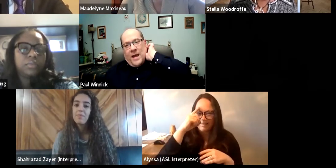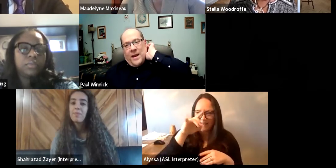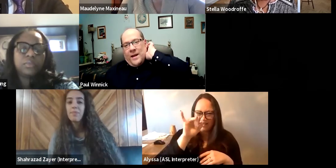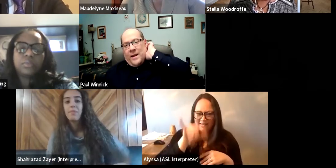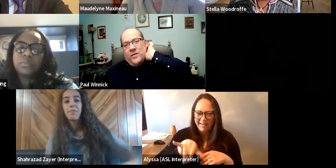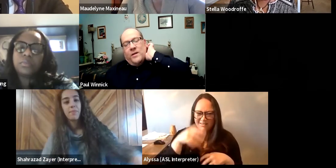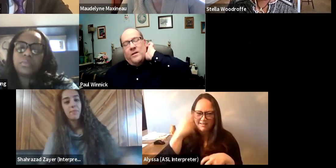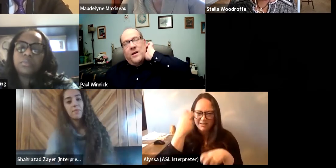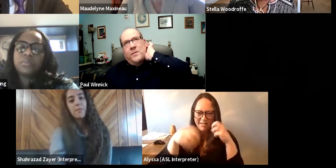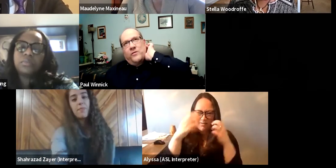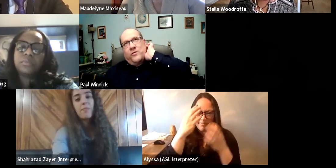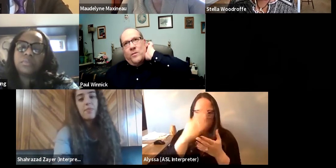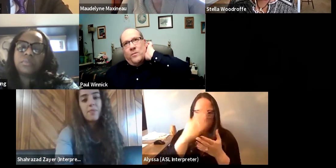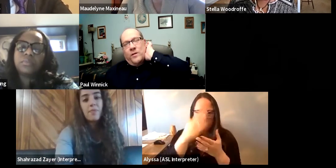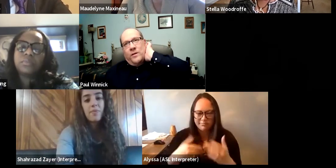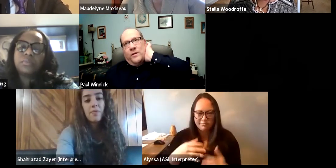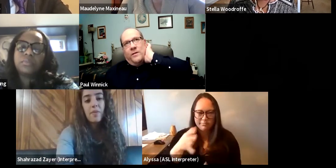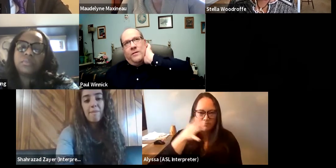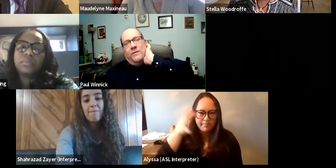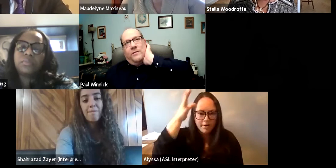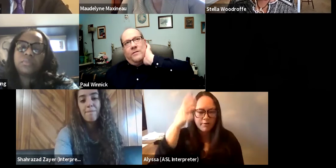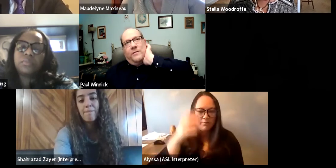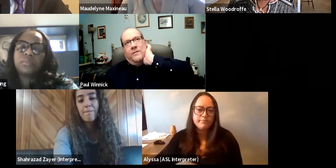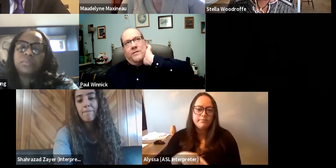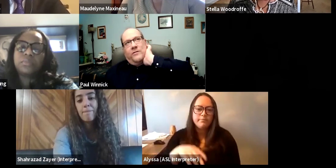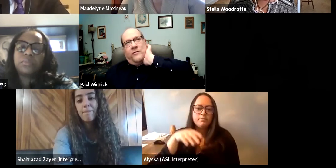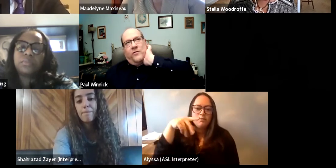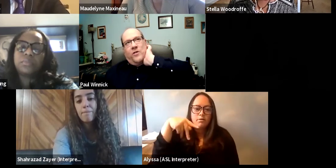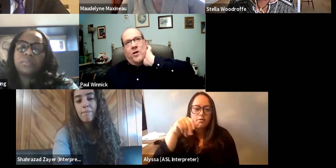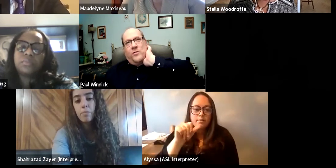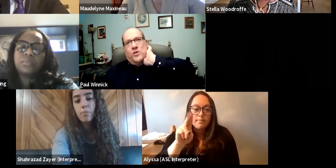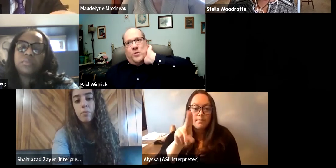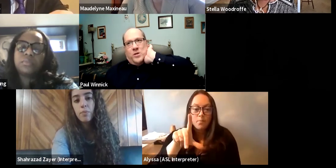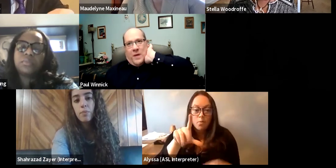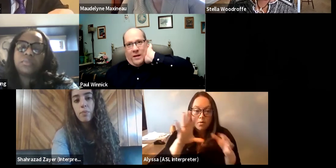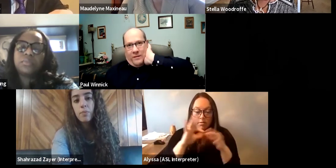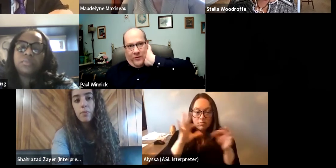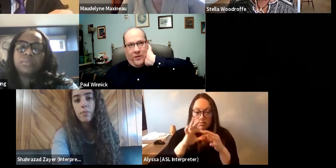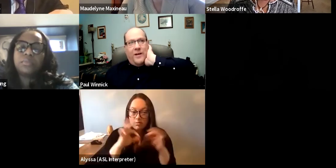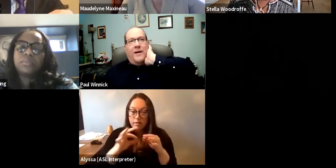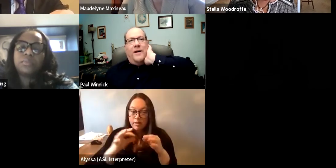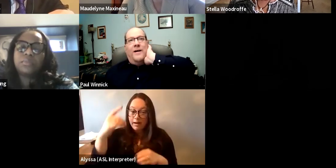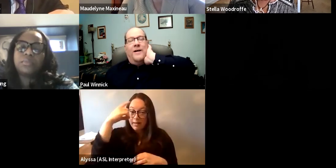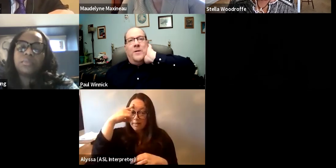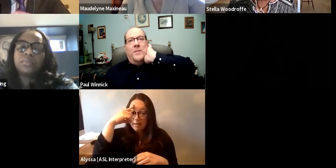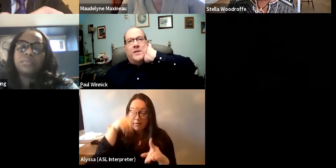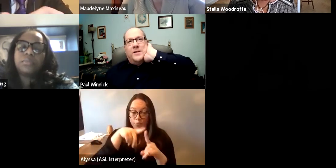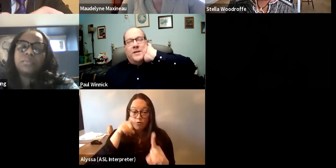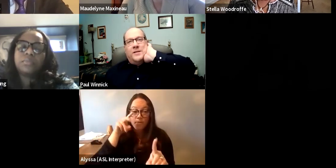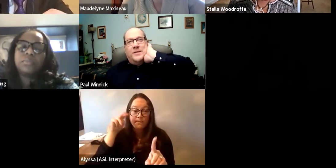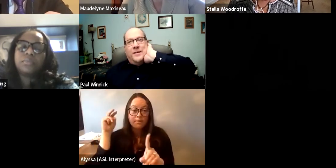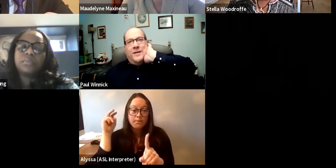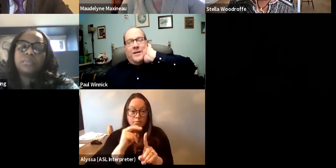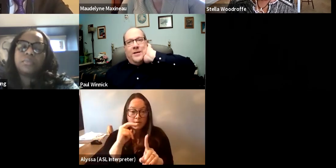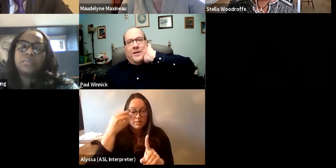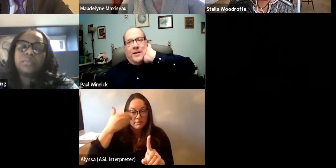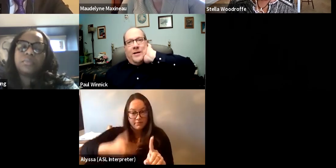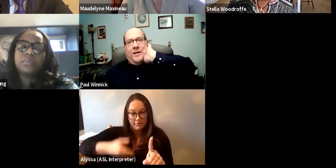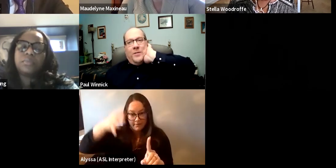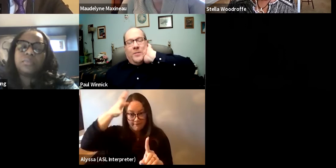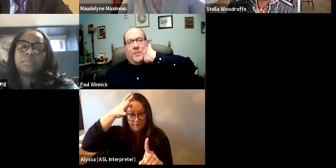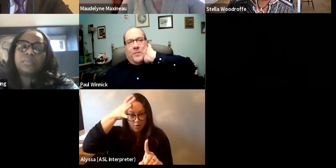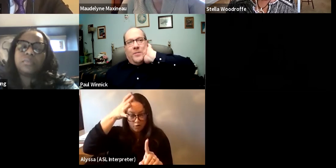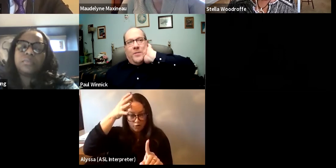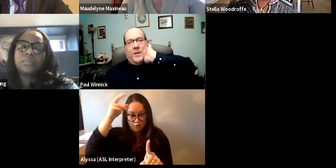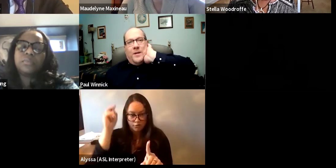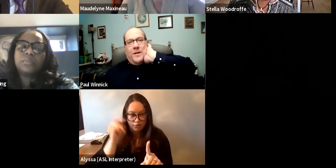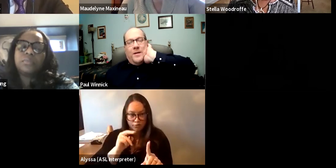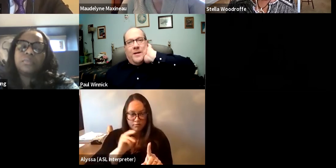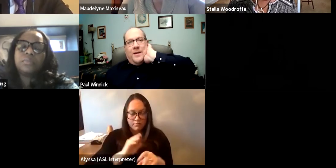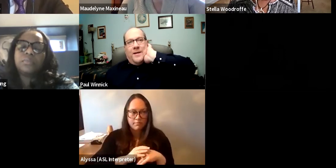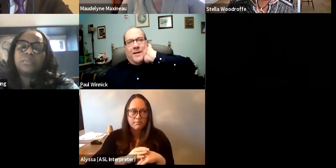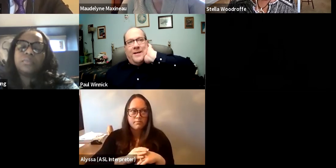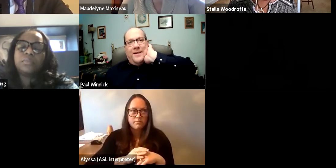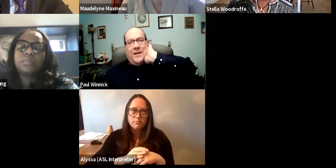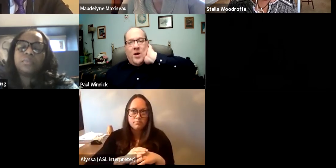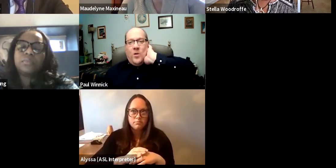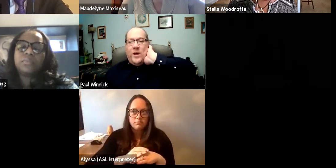And I think coming from the father's perspective, since we